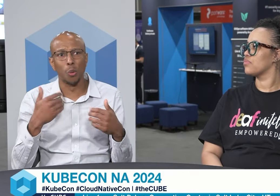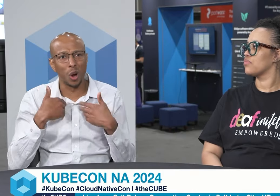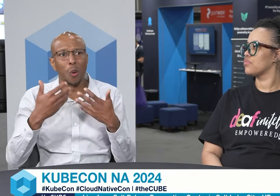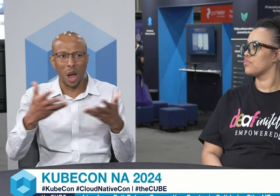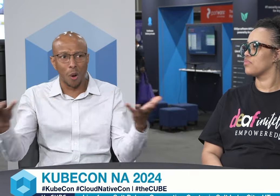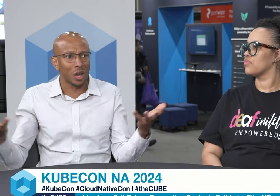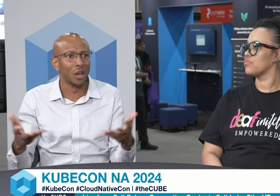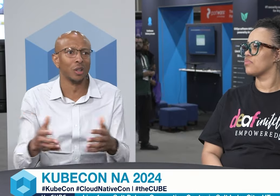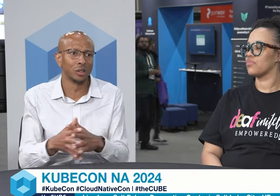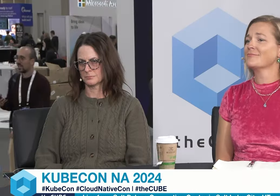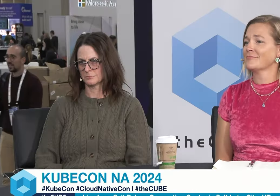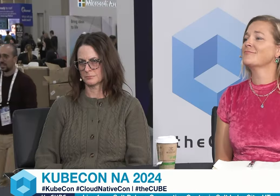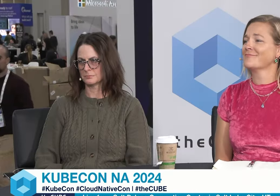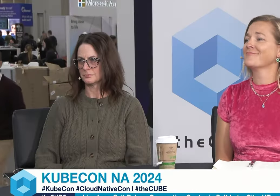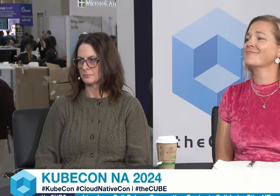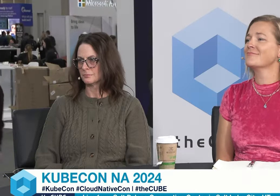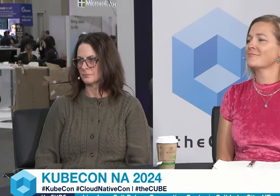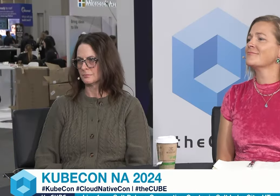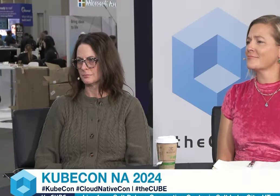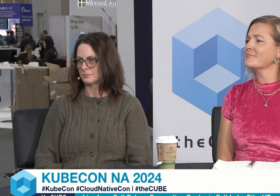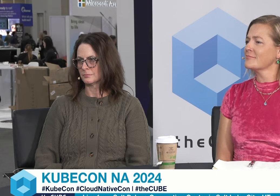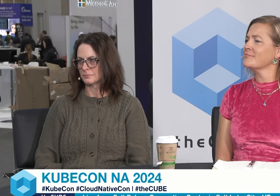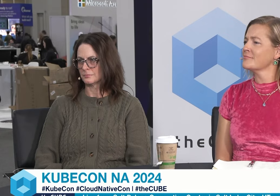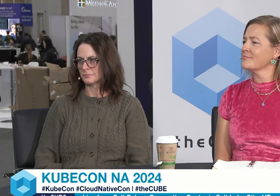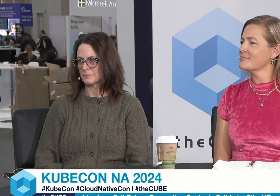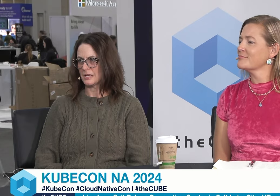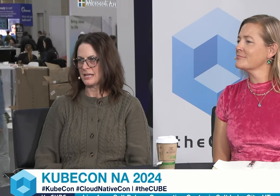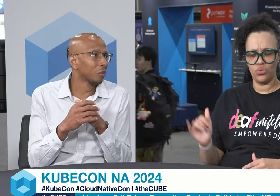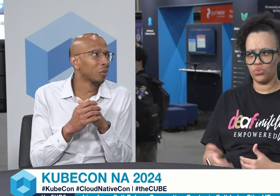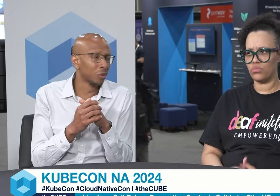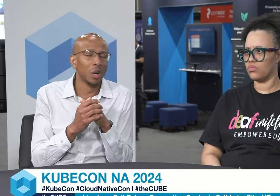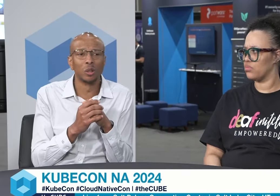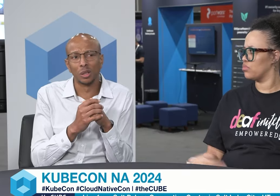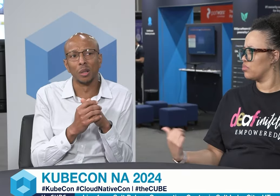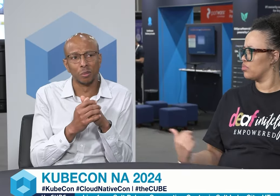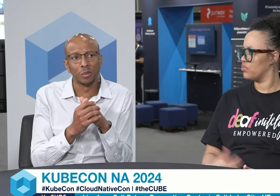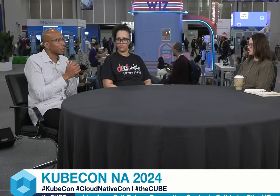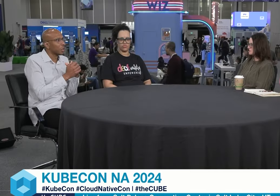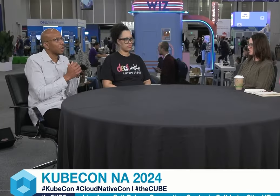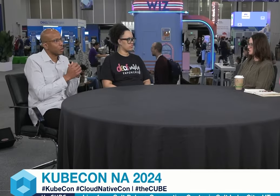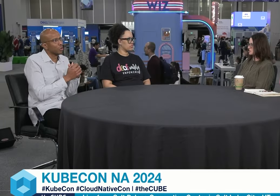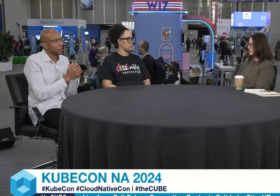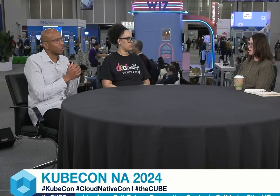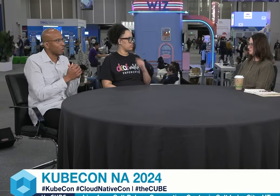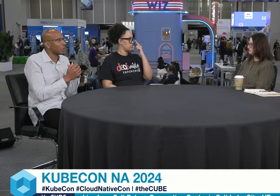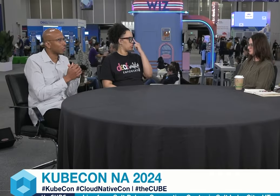I hope you see that we are here. So that's my hope. And put ourselves first as well.